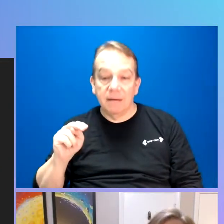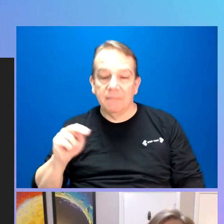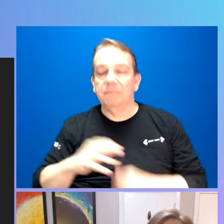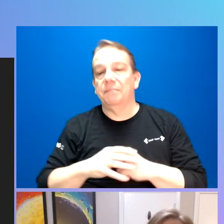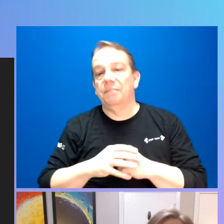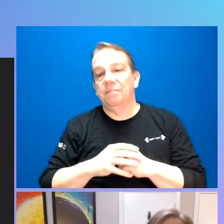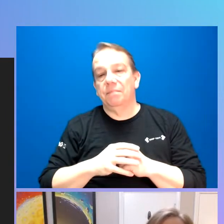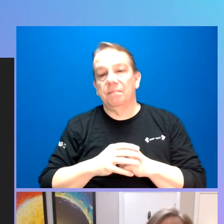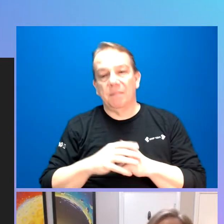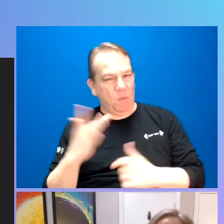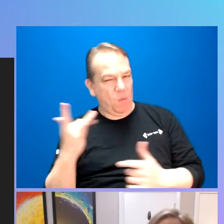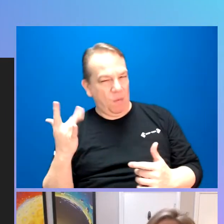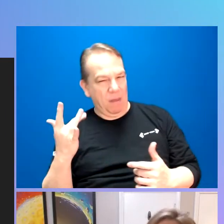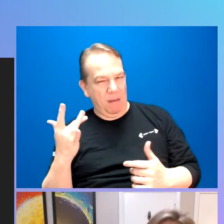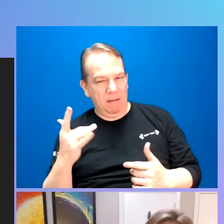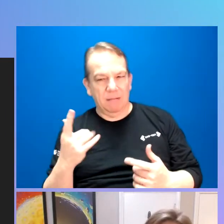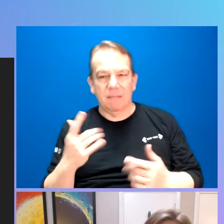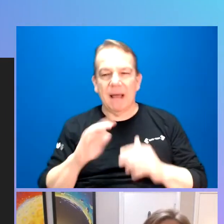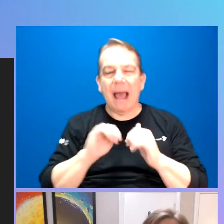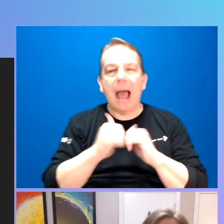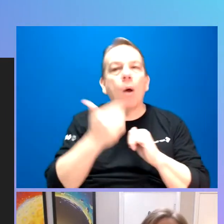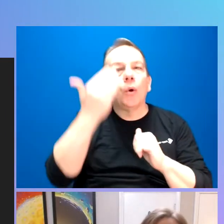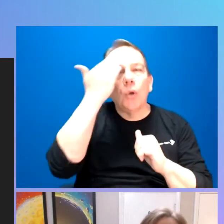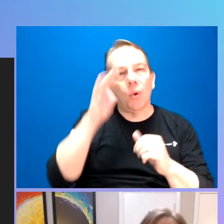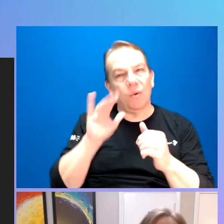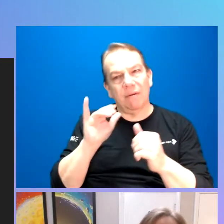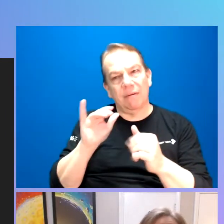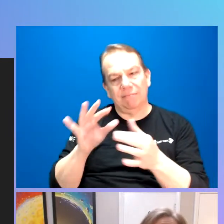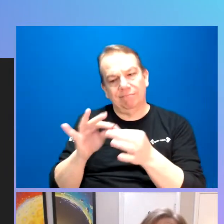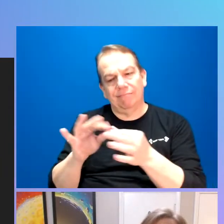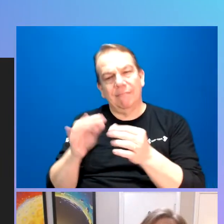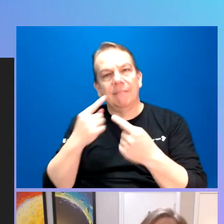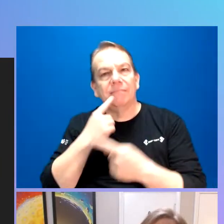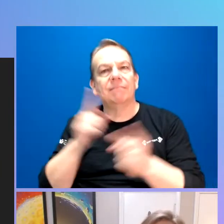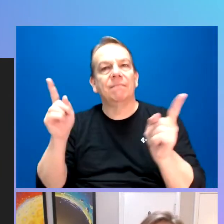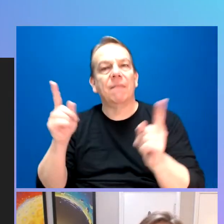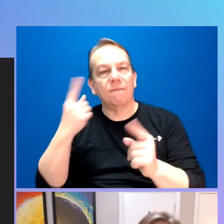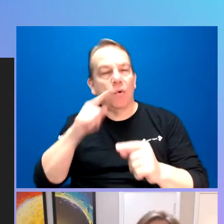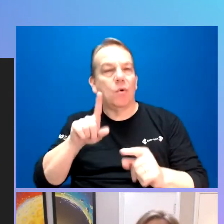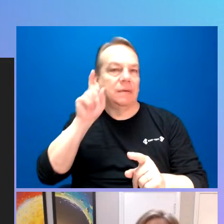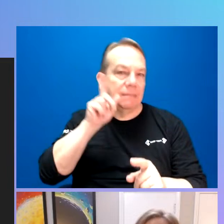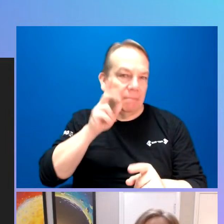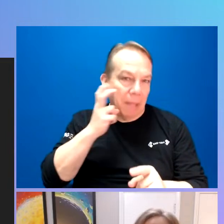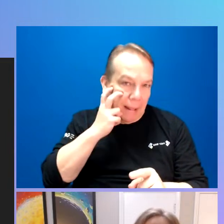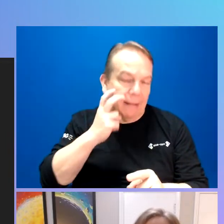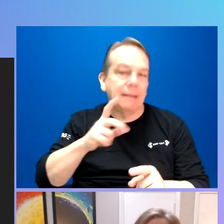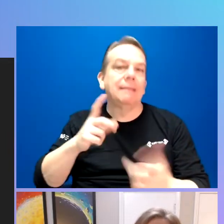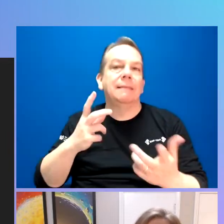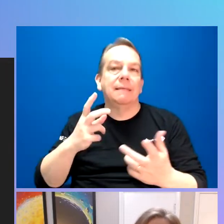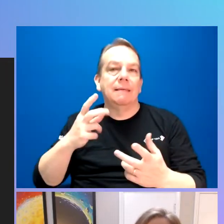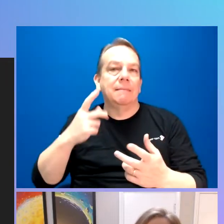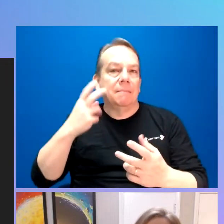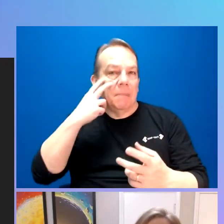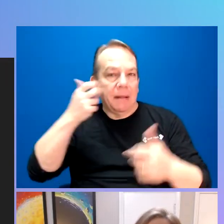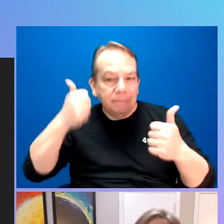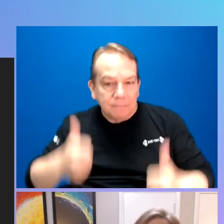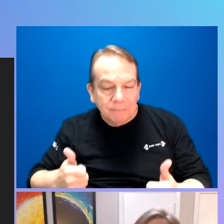How did it know to say those things? We'll need to learn a little bit about the role that